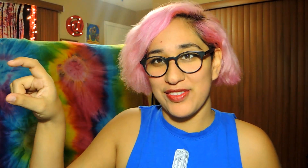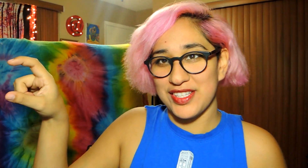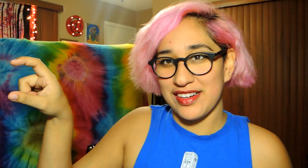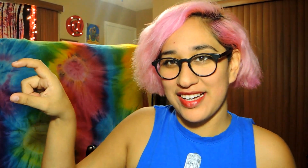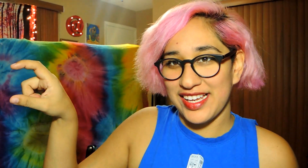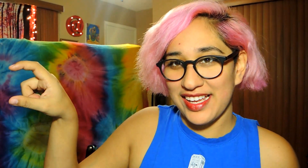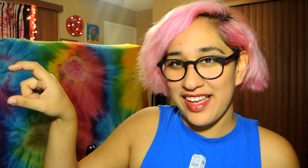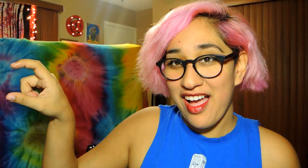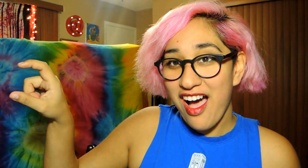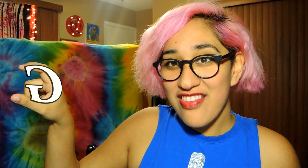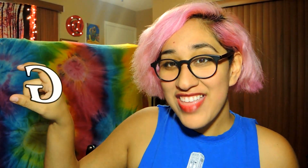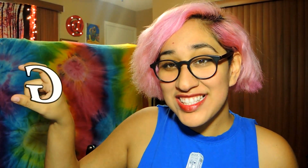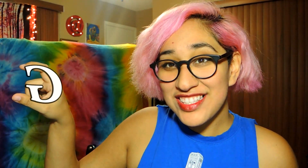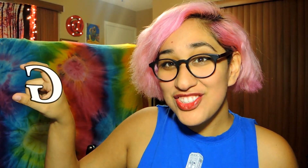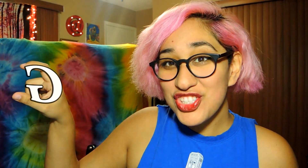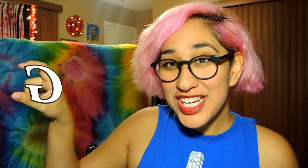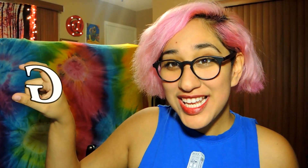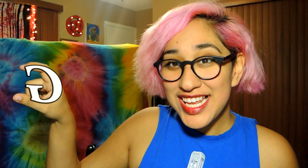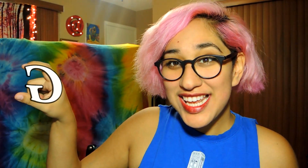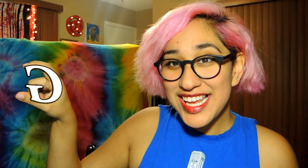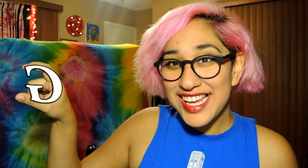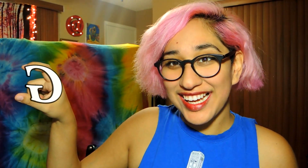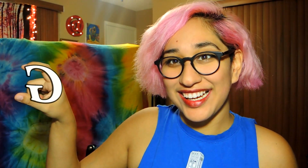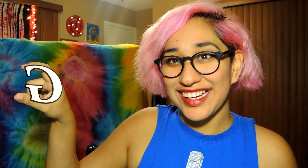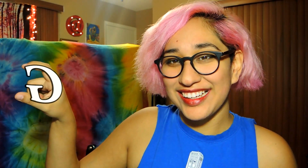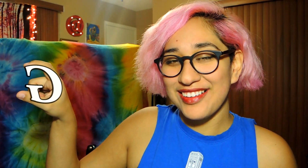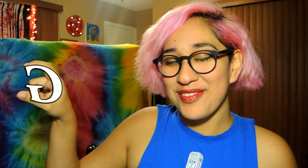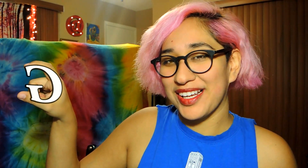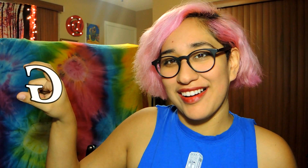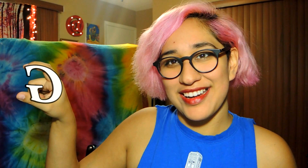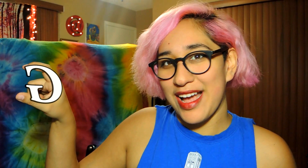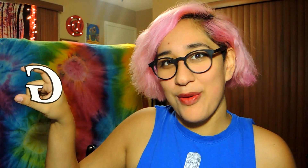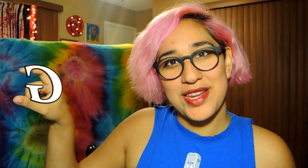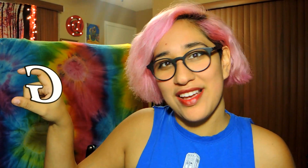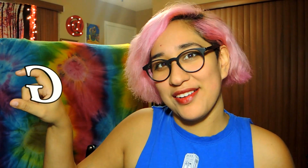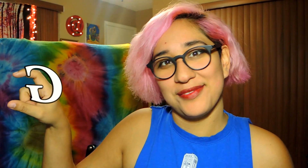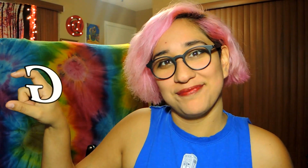but if you turn it [GASP] that's a "G"! Oh my God! Now we know!!